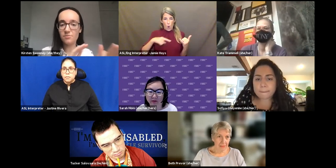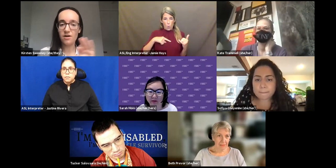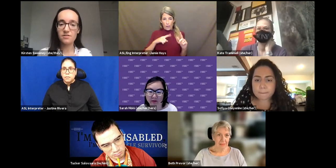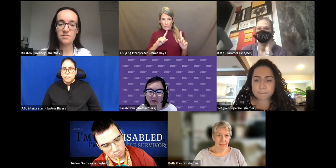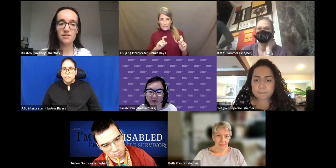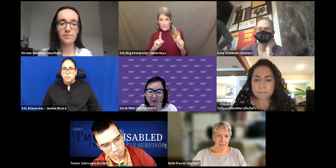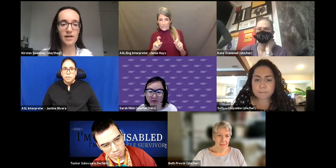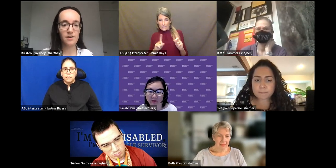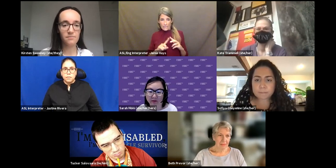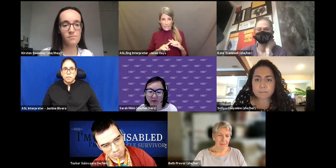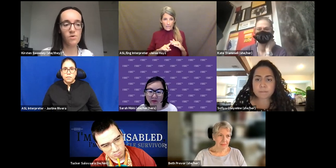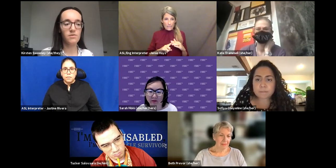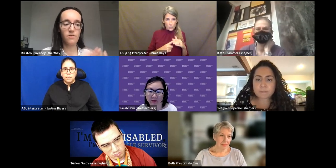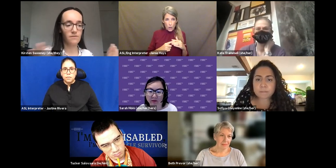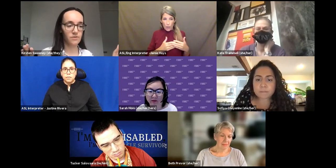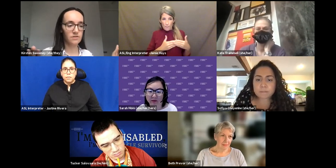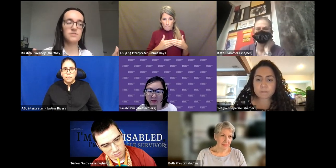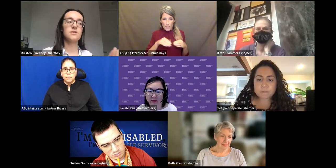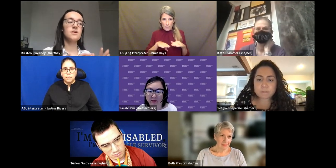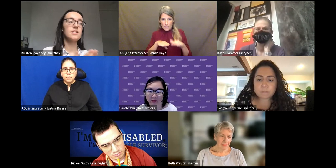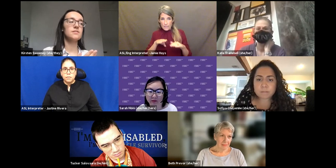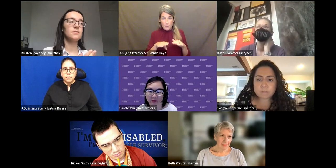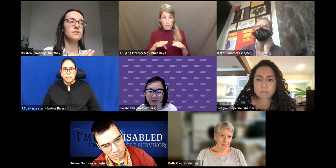the waters a little bit, and what we've offered this year is